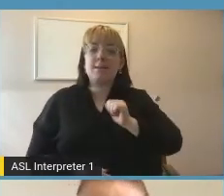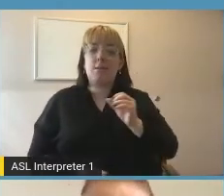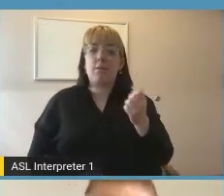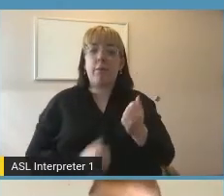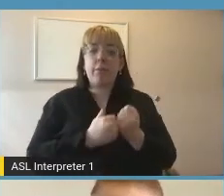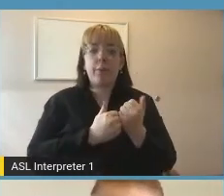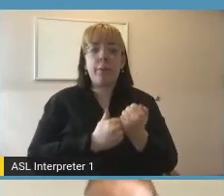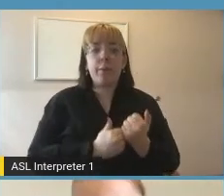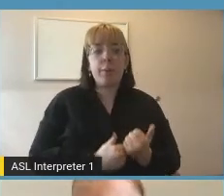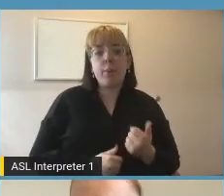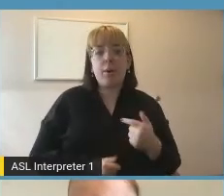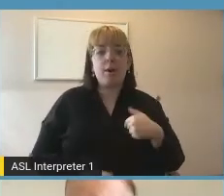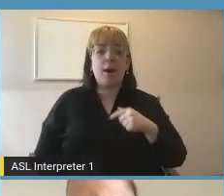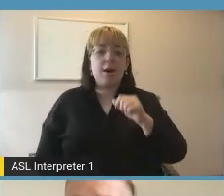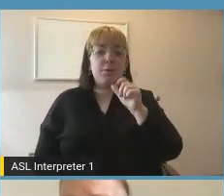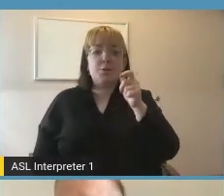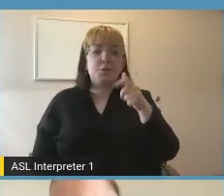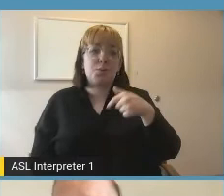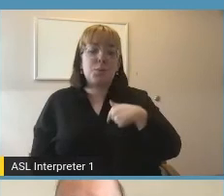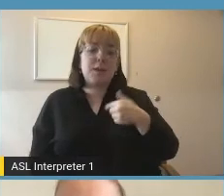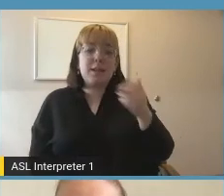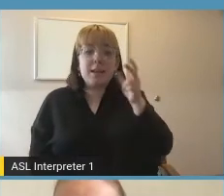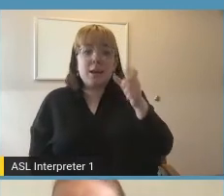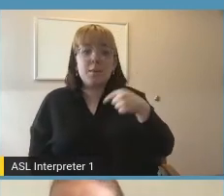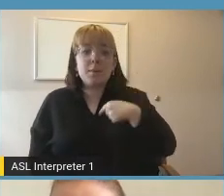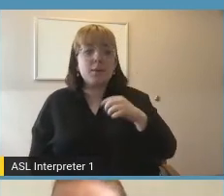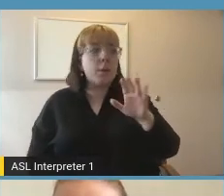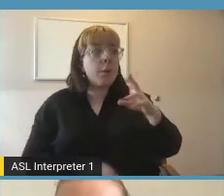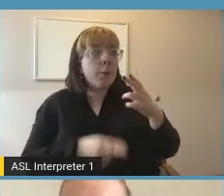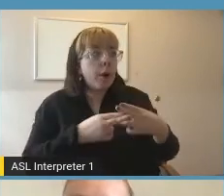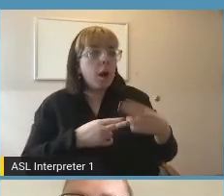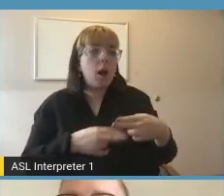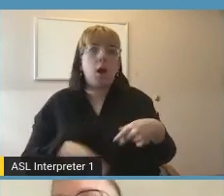you don't need to hear me say what is your name and where are we? Right? He is going